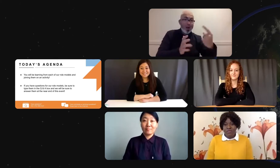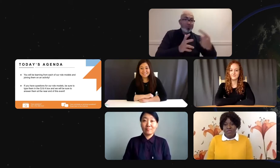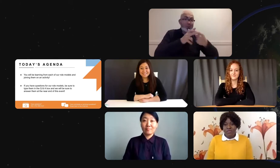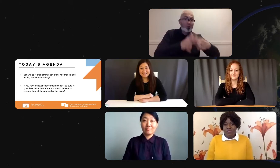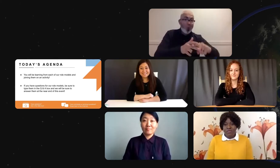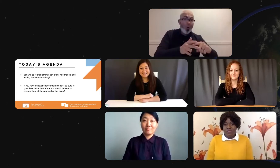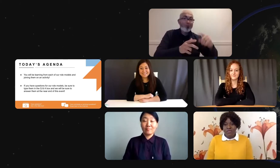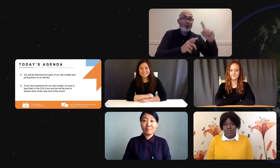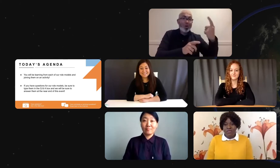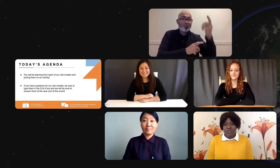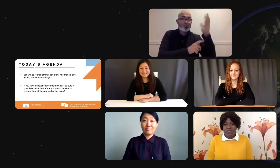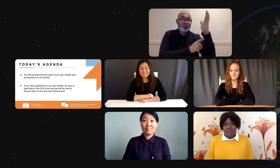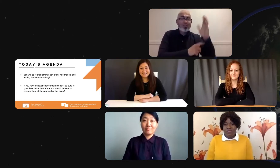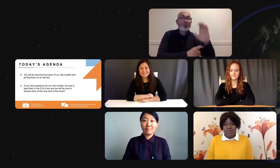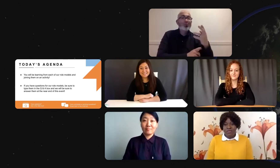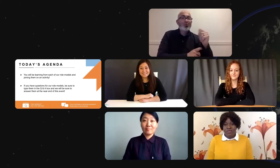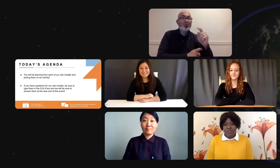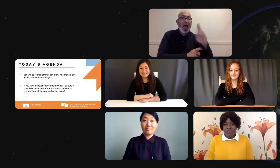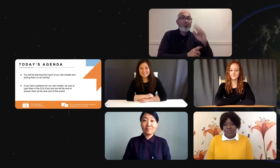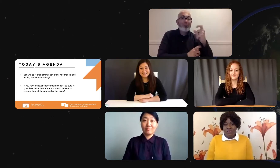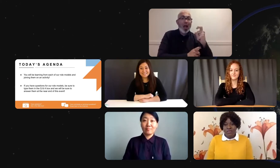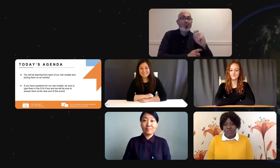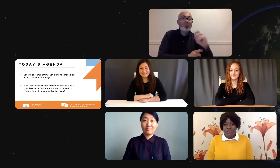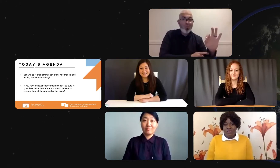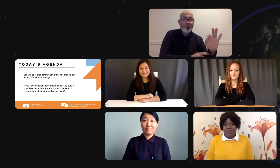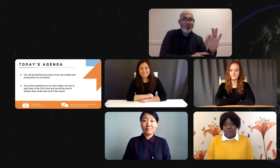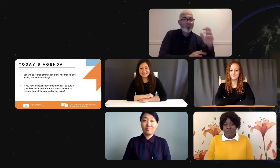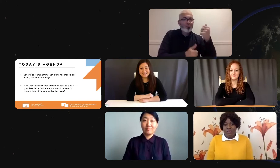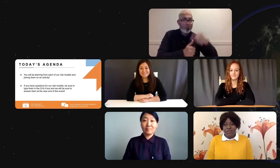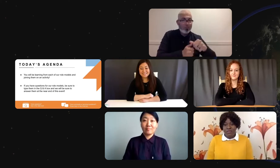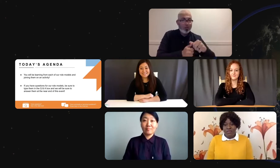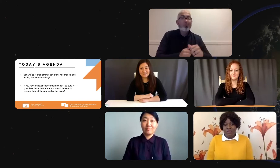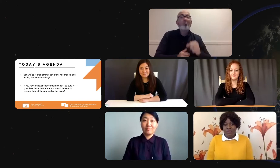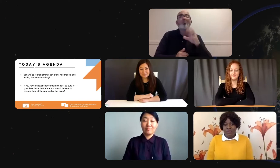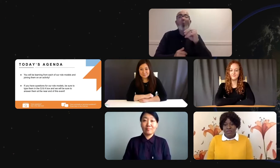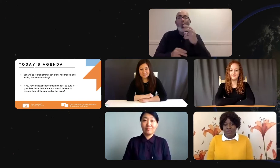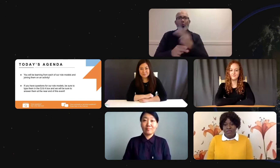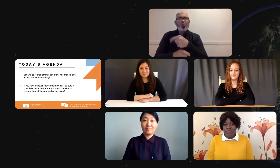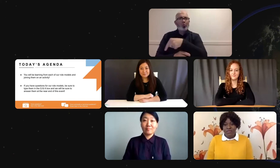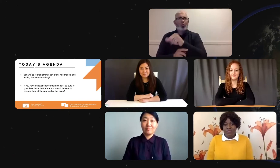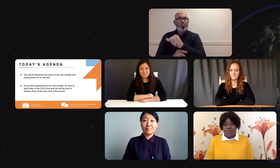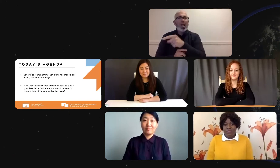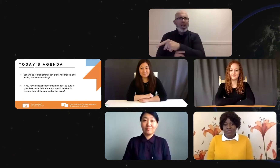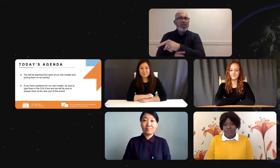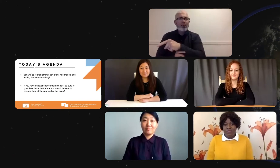Keep in mind, once we start, the chat button will be closed.